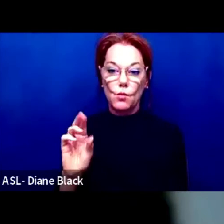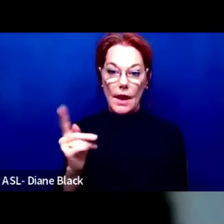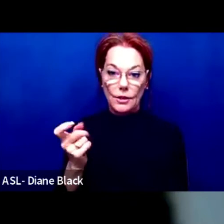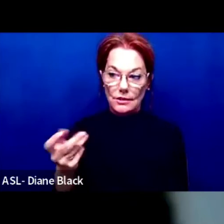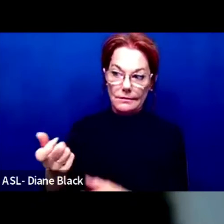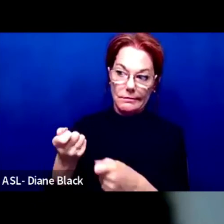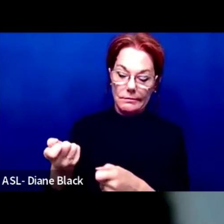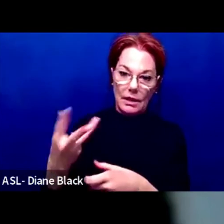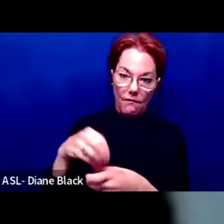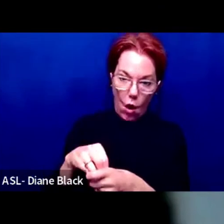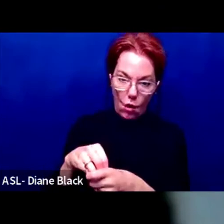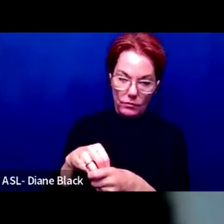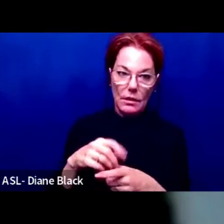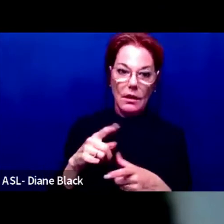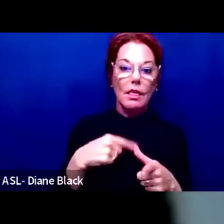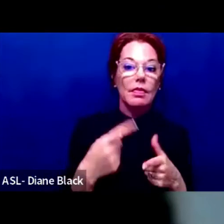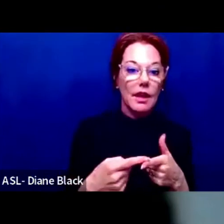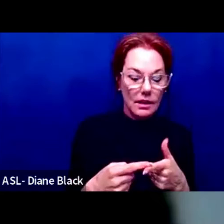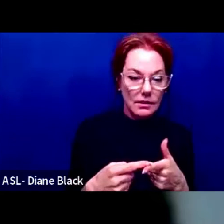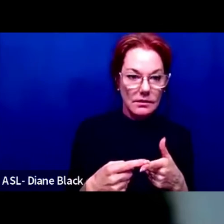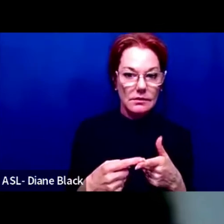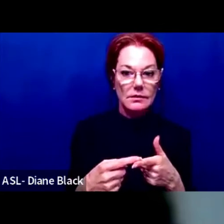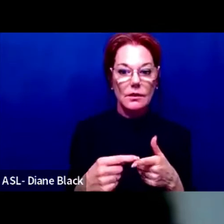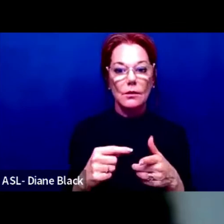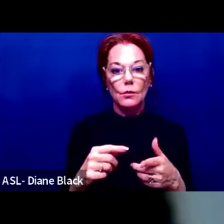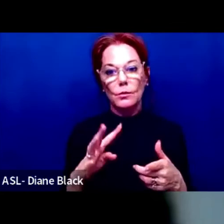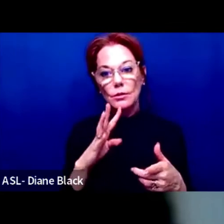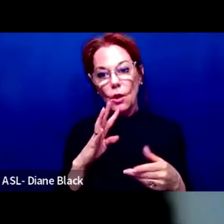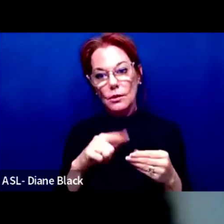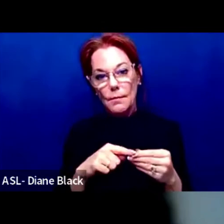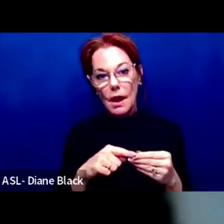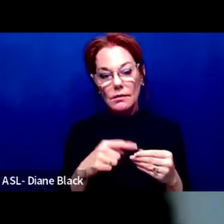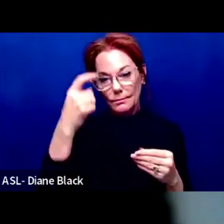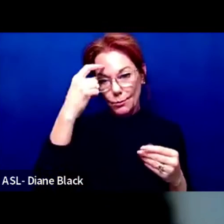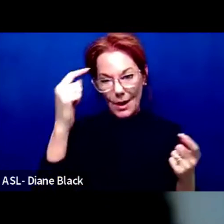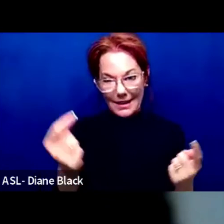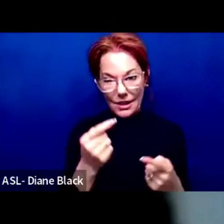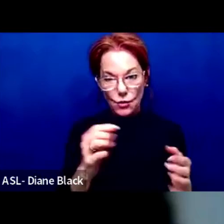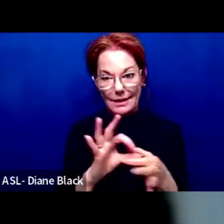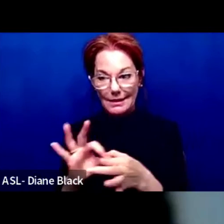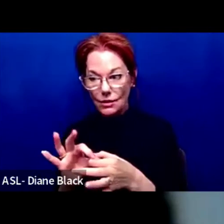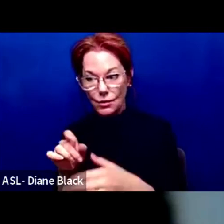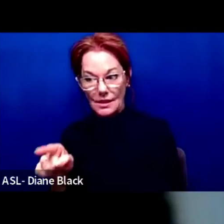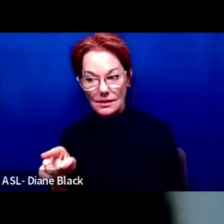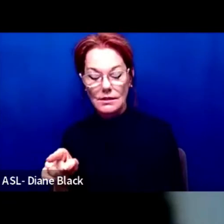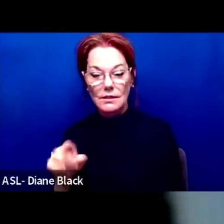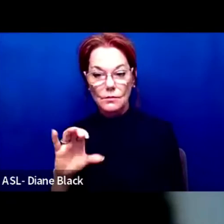started talking about, you know, brain injury, and in this arena, people were like, Yeah, we know, it's an issue, and we want to